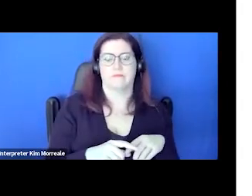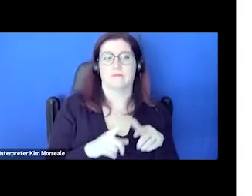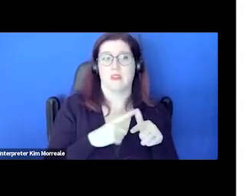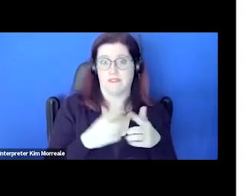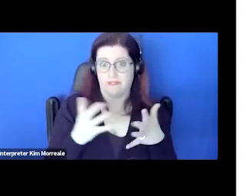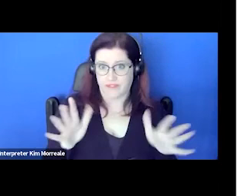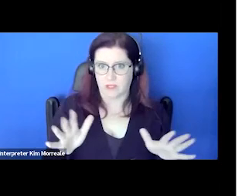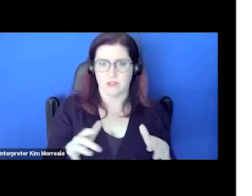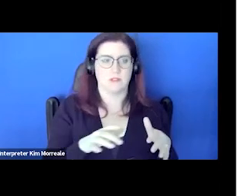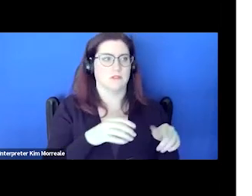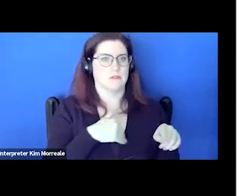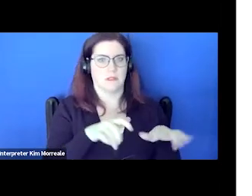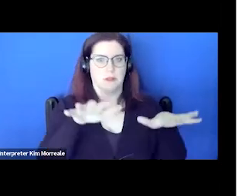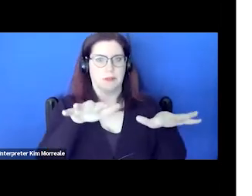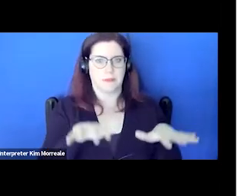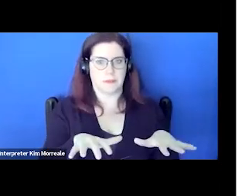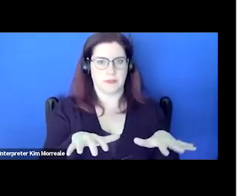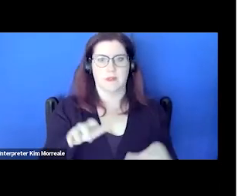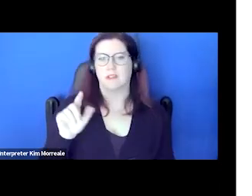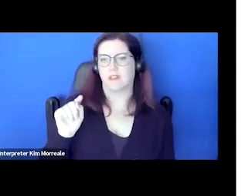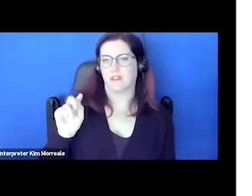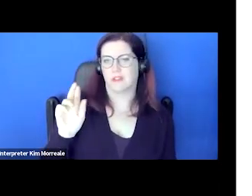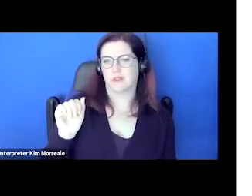and checked in to see if she could make appointments.